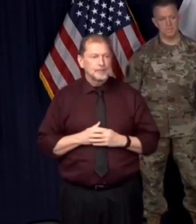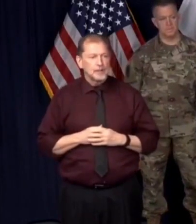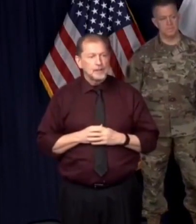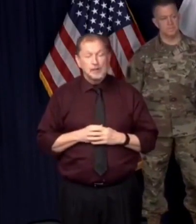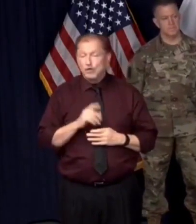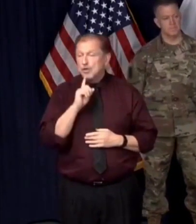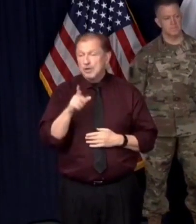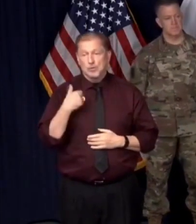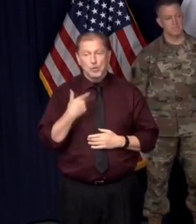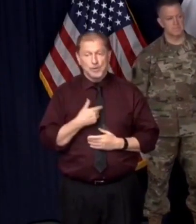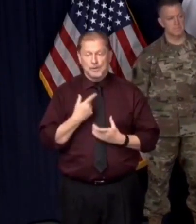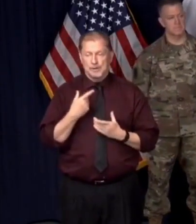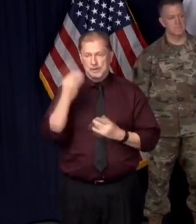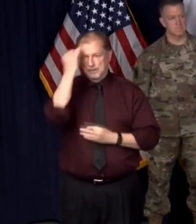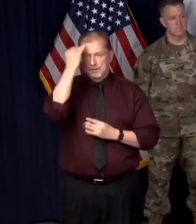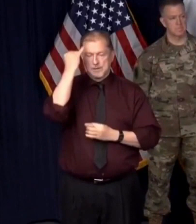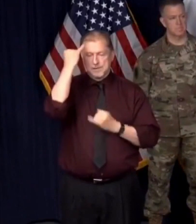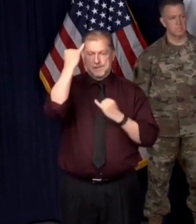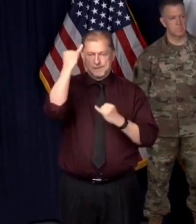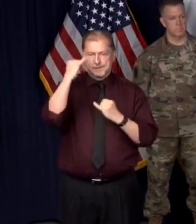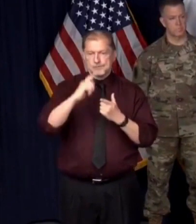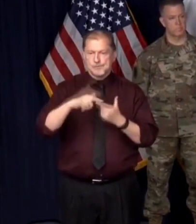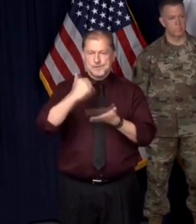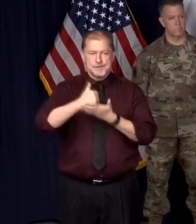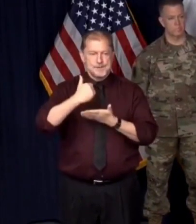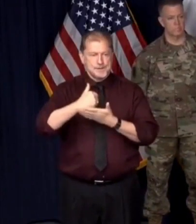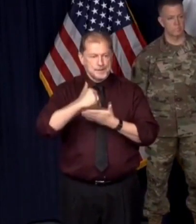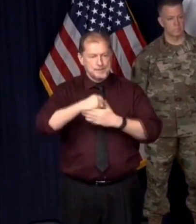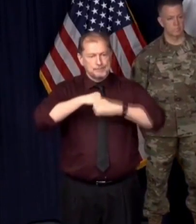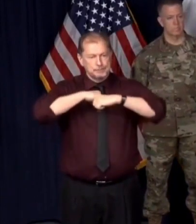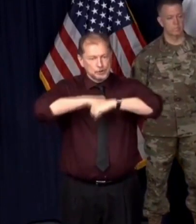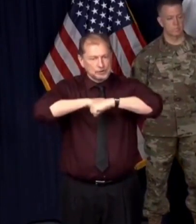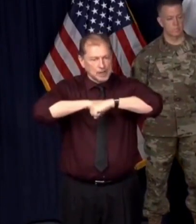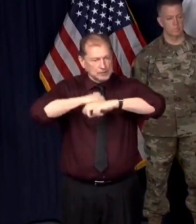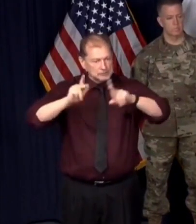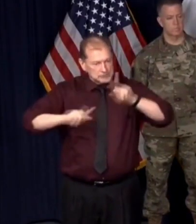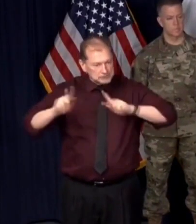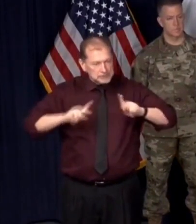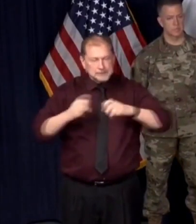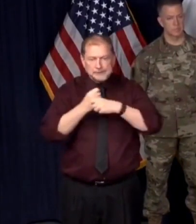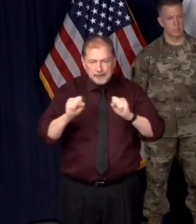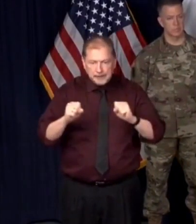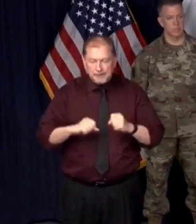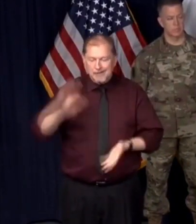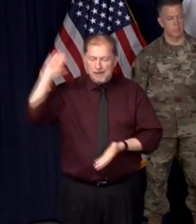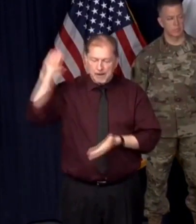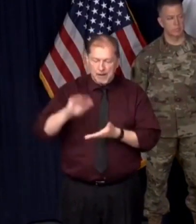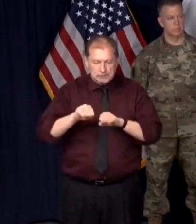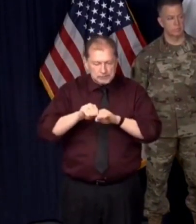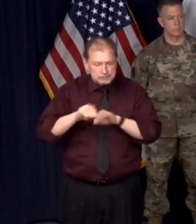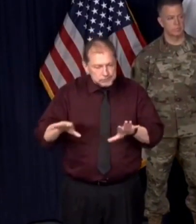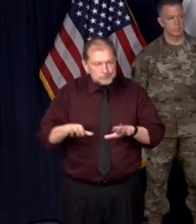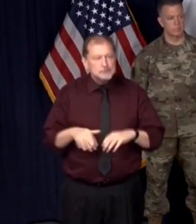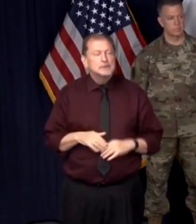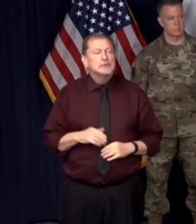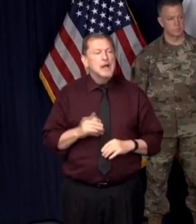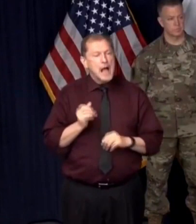THE VILLAGES OF SCOKI IMPLEMENT IT. IT MAY NOT PROTECT YOU, BUT IT PROTECTS OTHER PEOPLE. THE GOVERNOR WILL CONSIDER